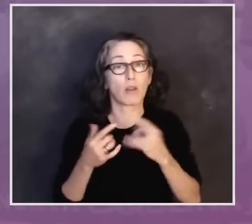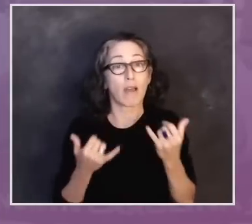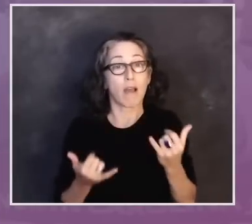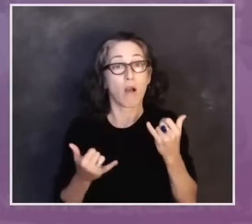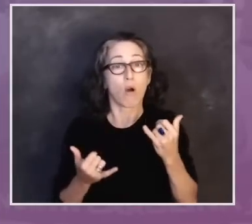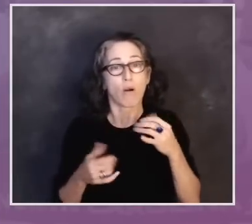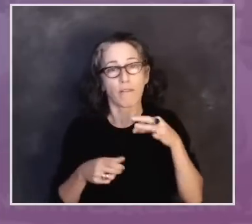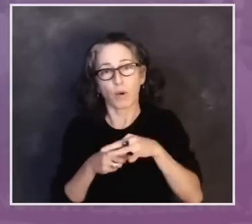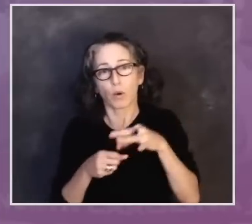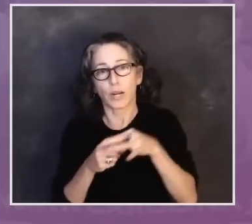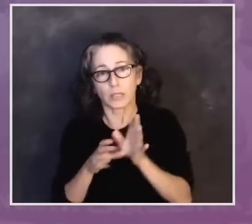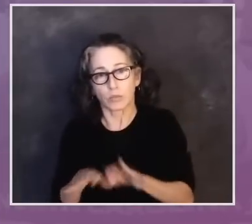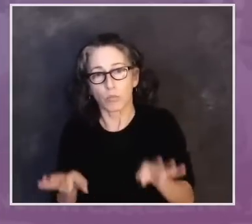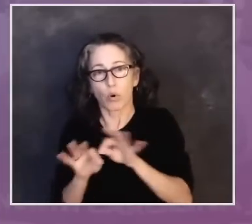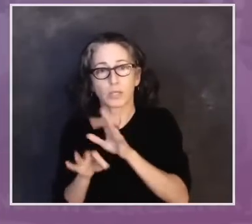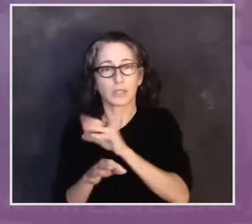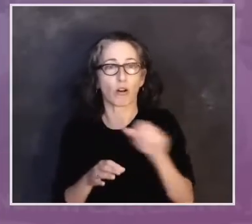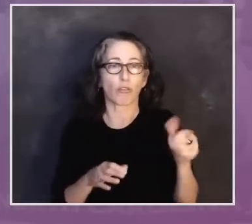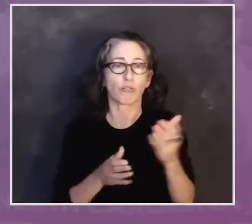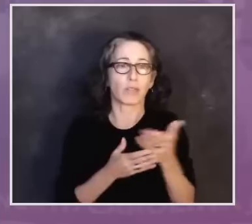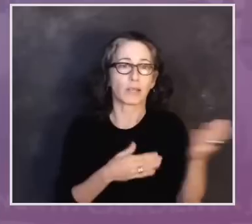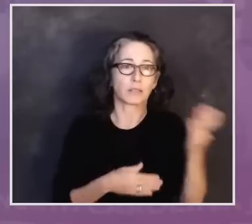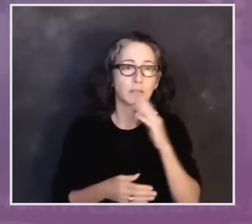TALK ABOUT THE IMPORTANCE OF